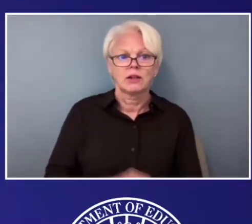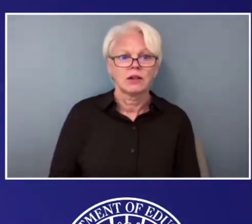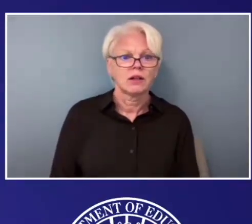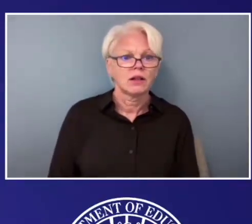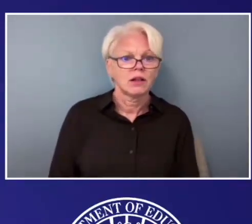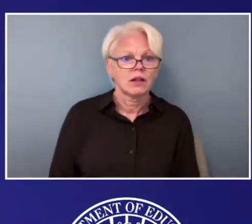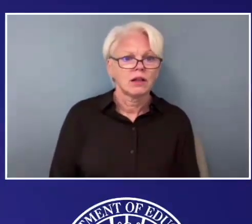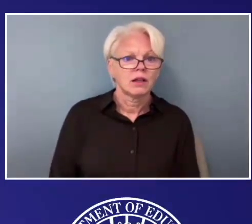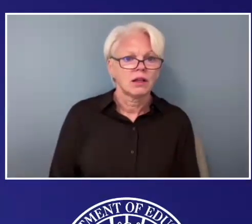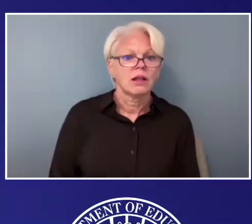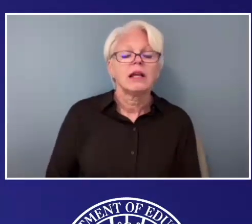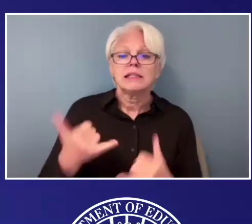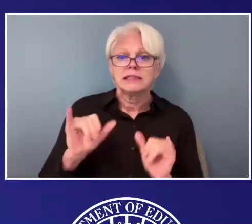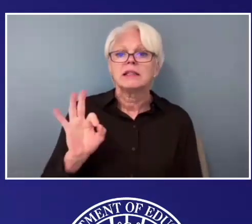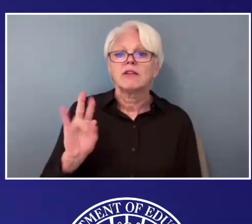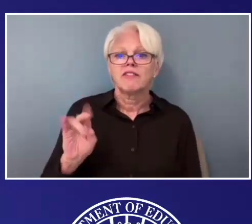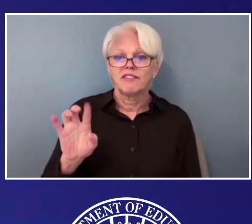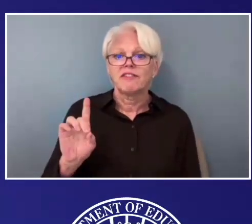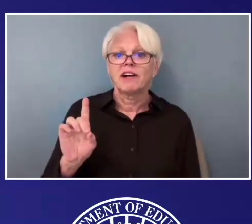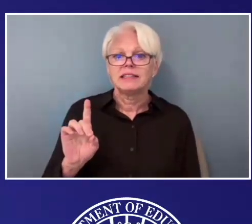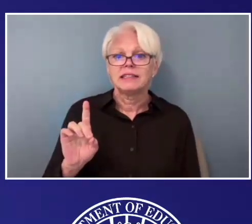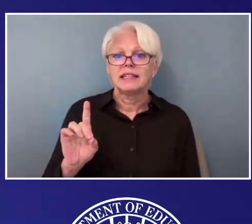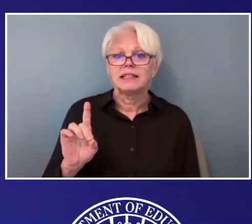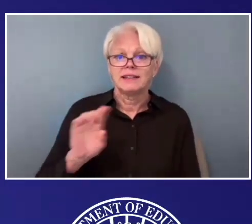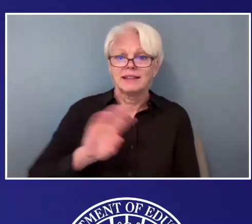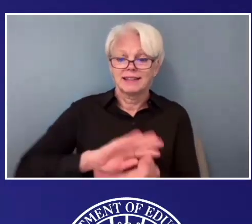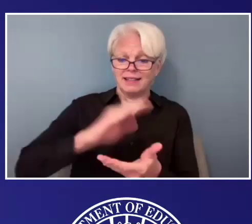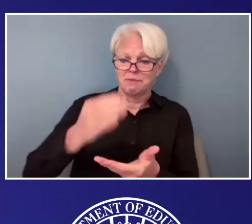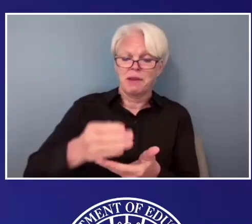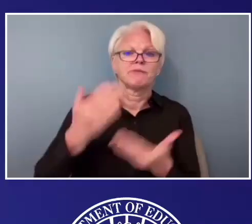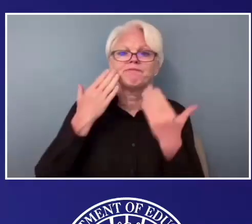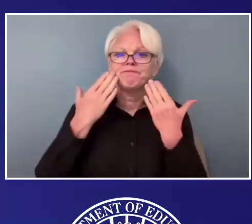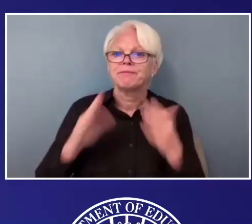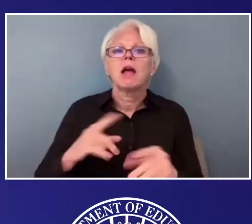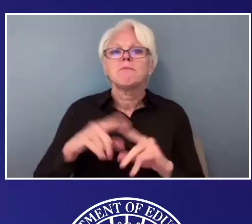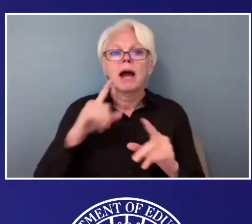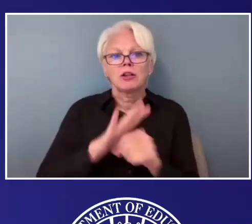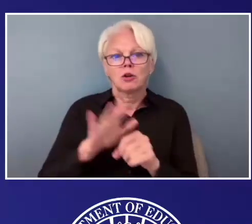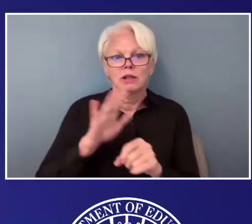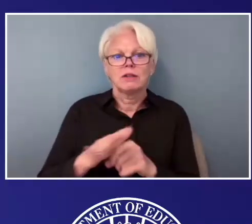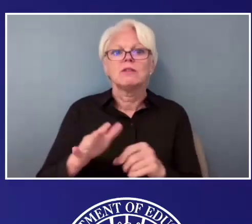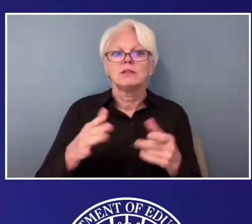It's still funded. I just don't know the dollar amount. But I do know it's enough for it to still be funded for this year.